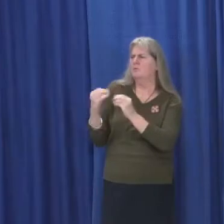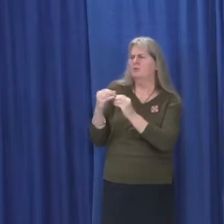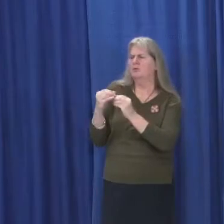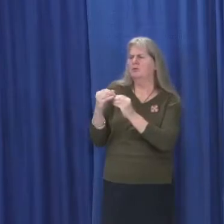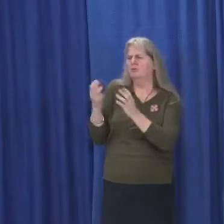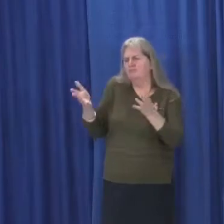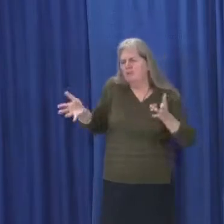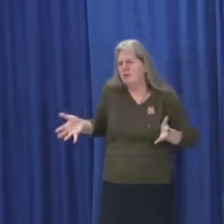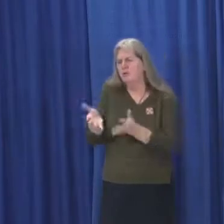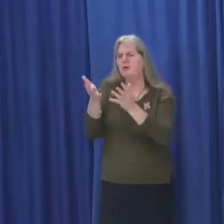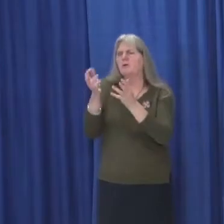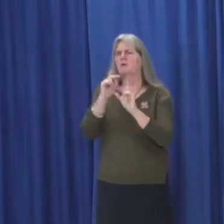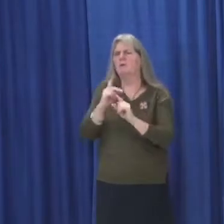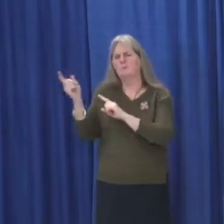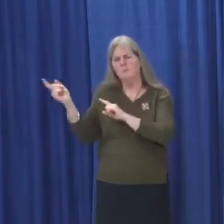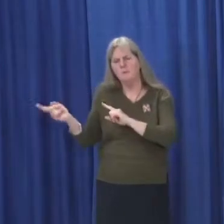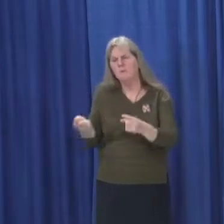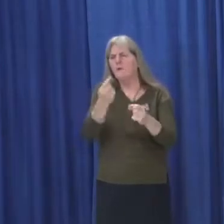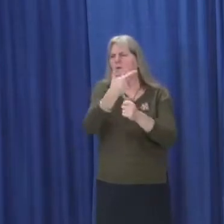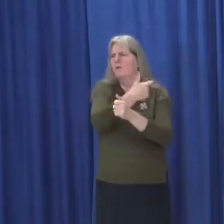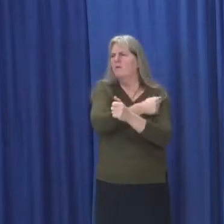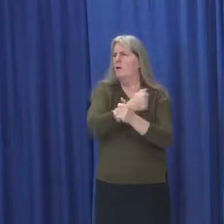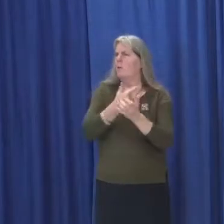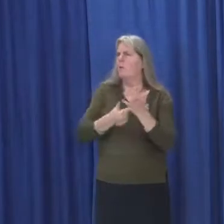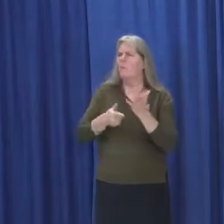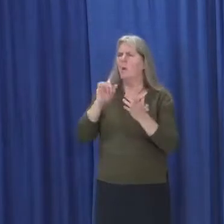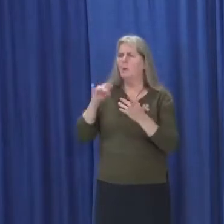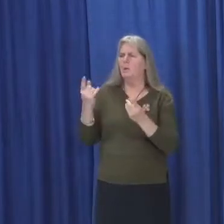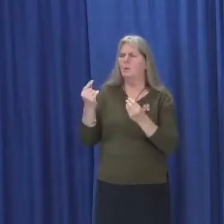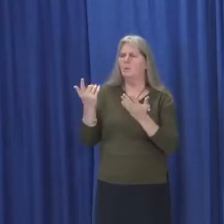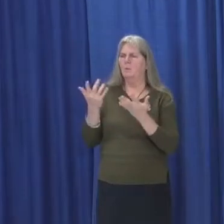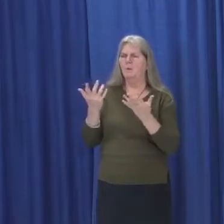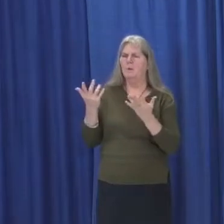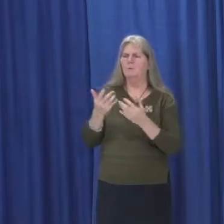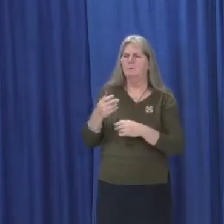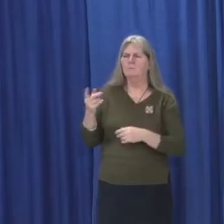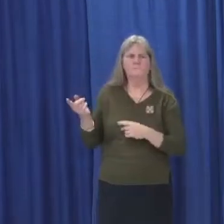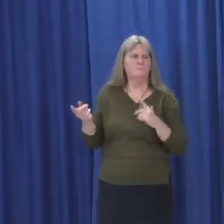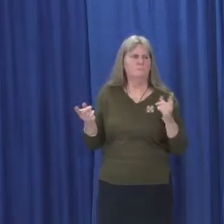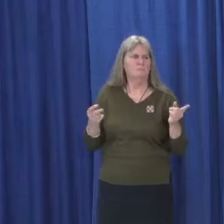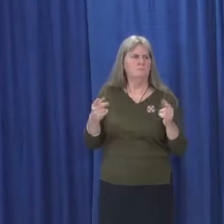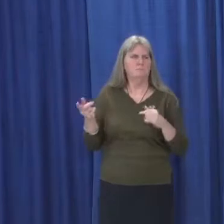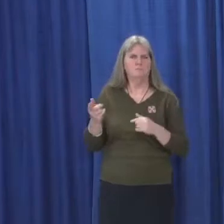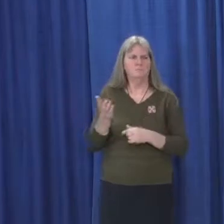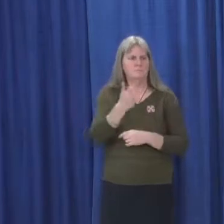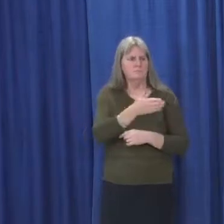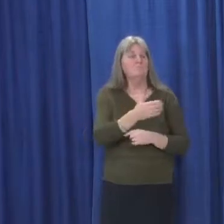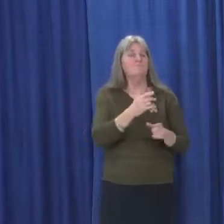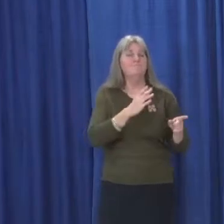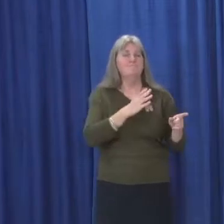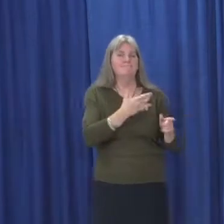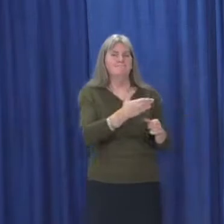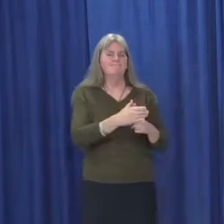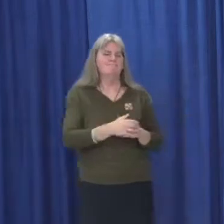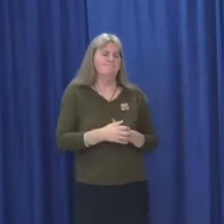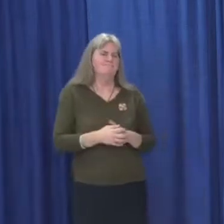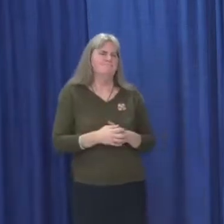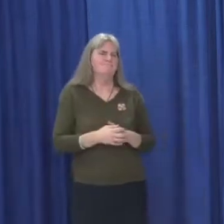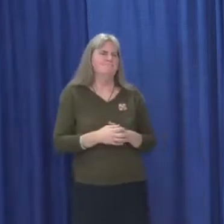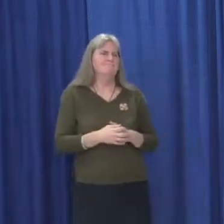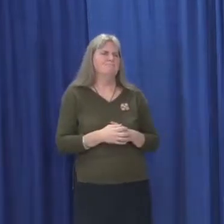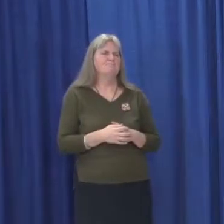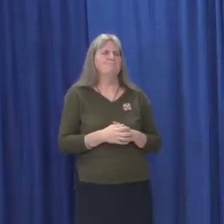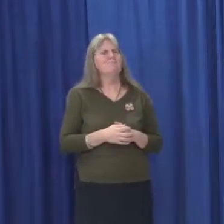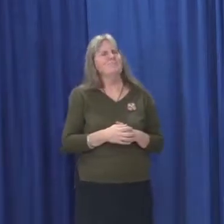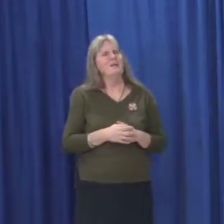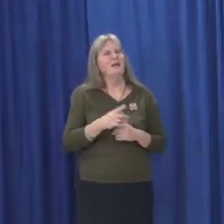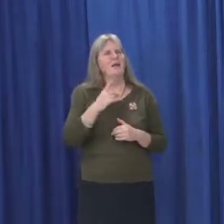vaccine hesitancy?